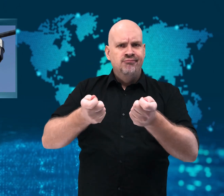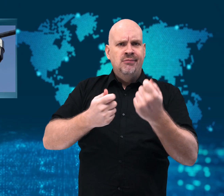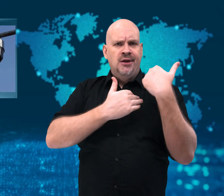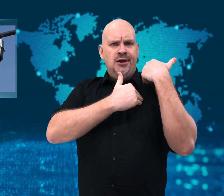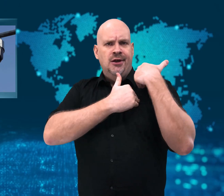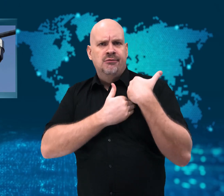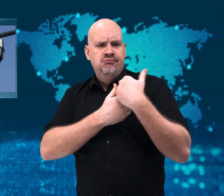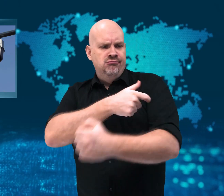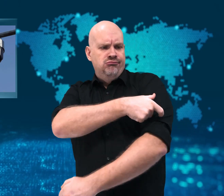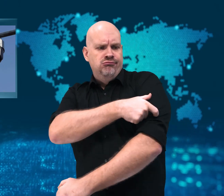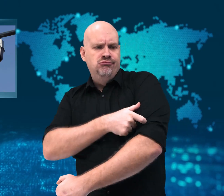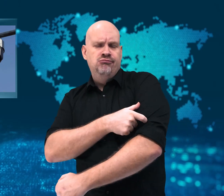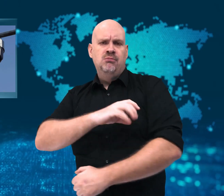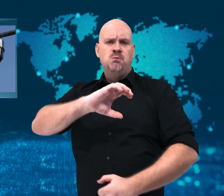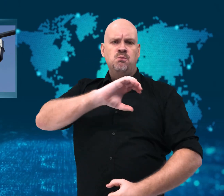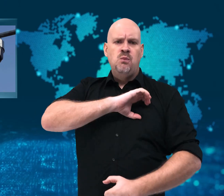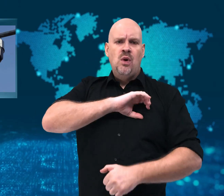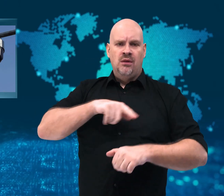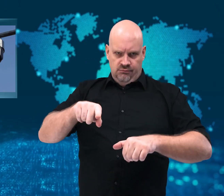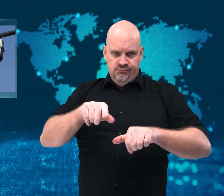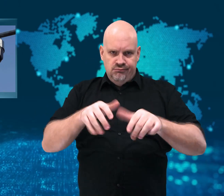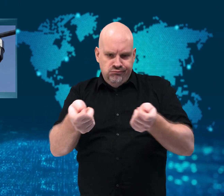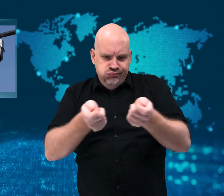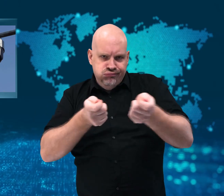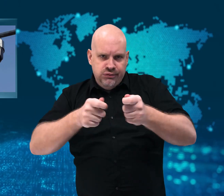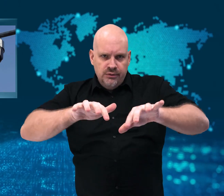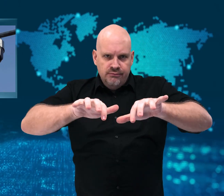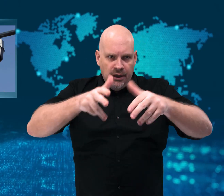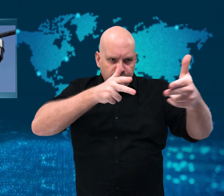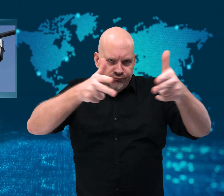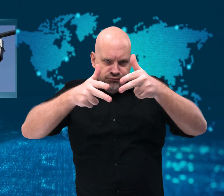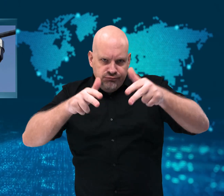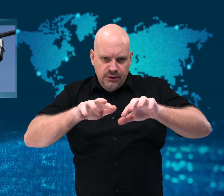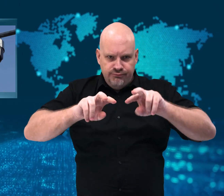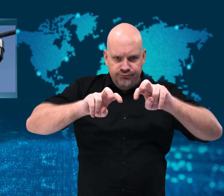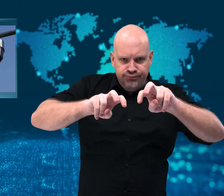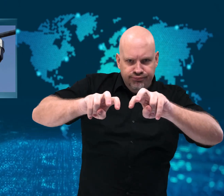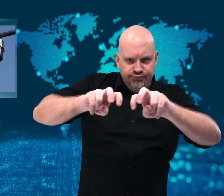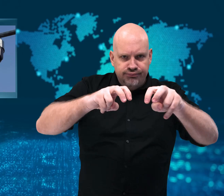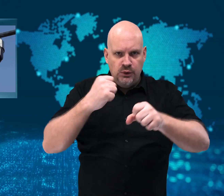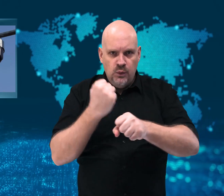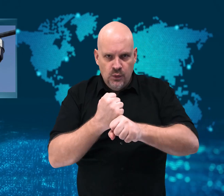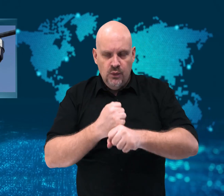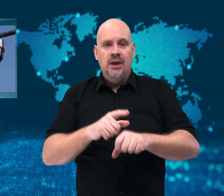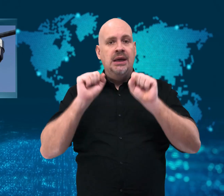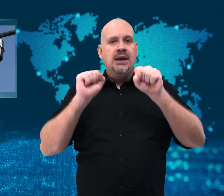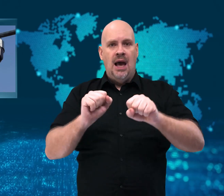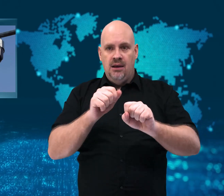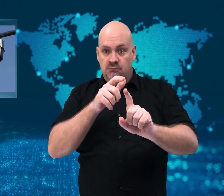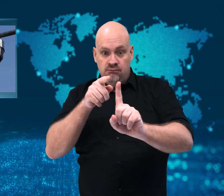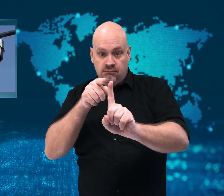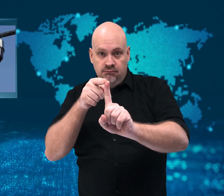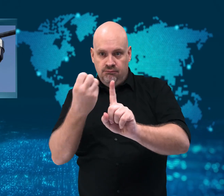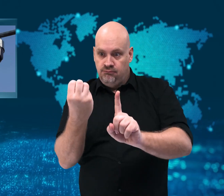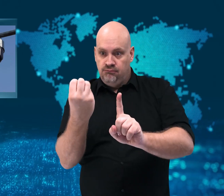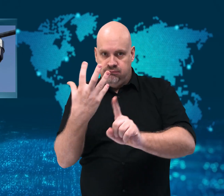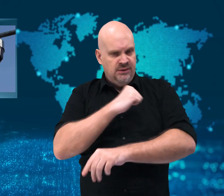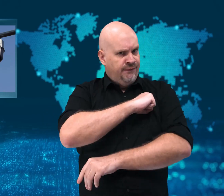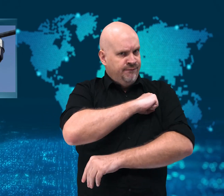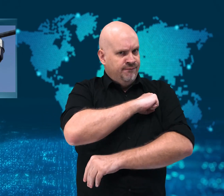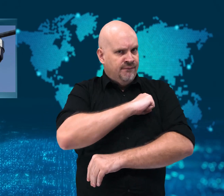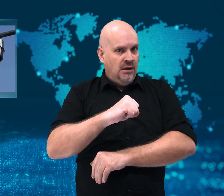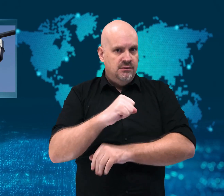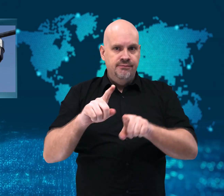which will allow them to respond quickly if a warning is received.